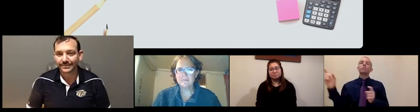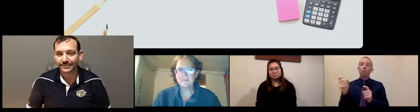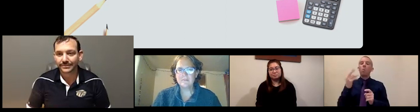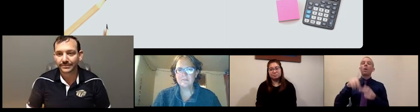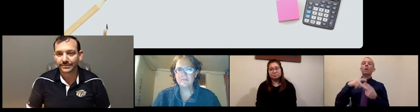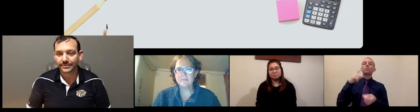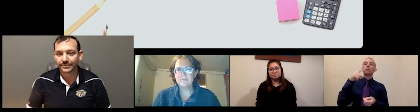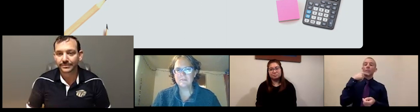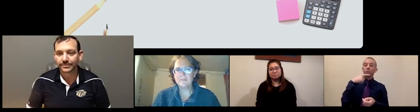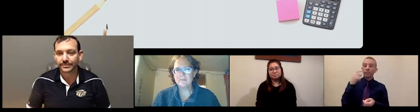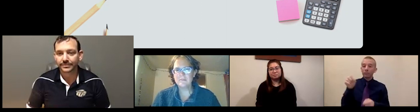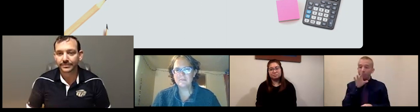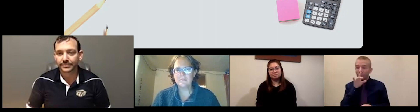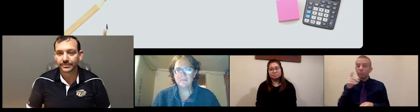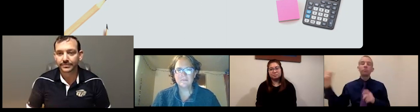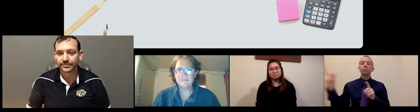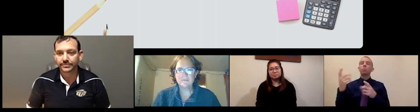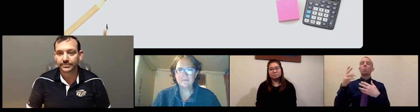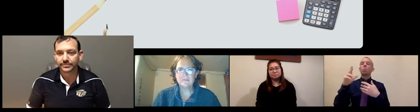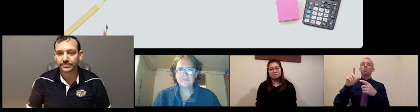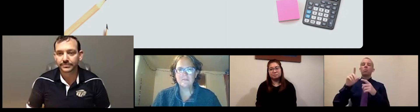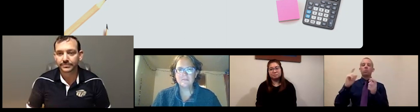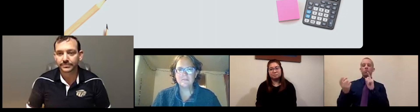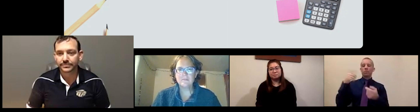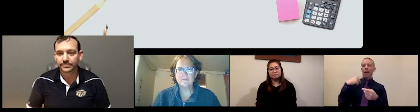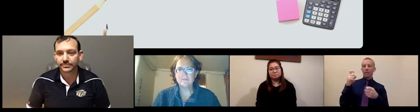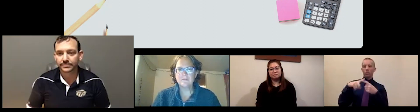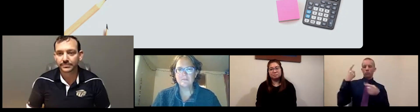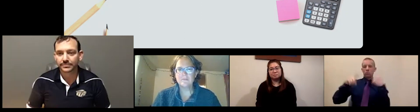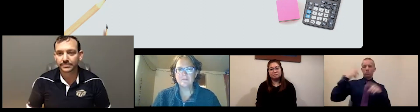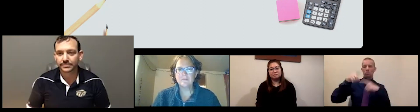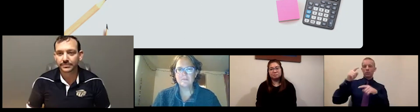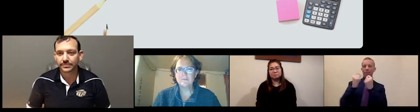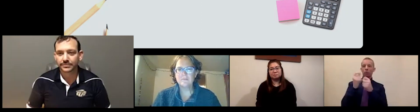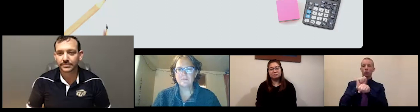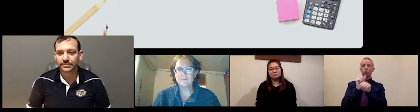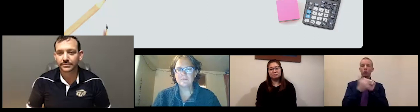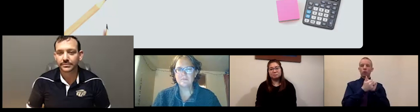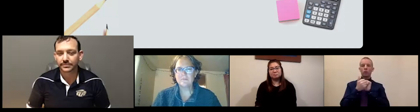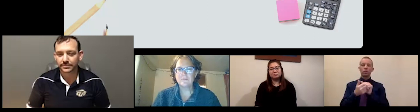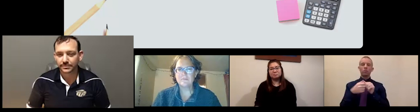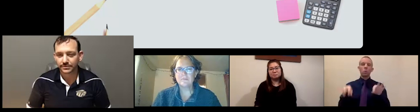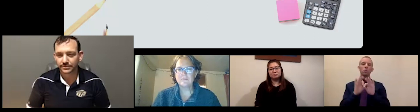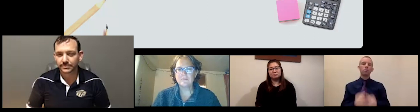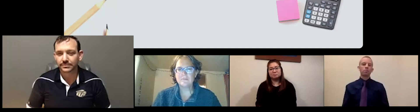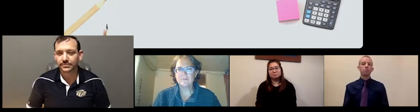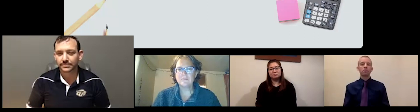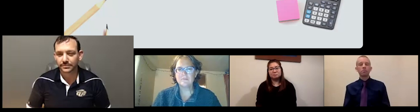then they’ll join or sometimes if a hearing assistant who can speak they’ll be placed with us. I have to use teamwork and and decide what works best. That’s important.